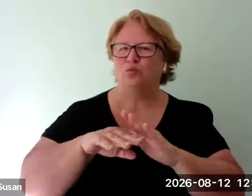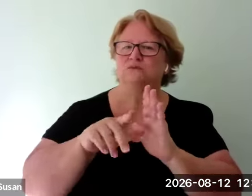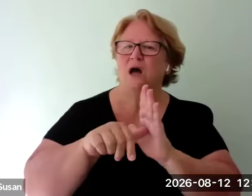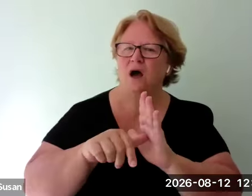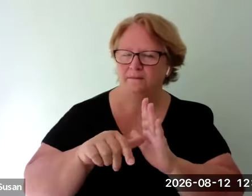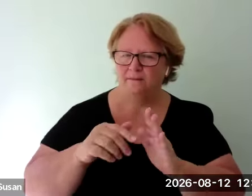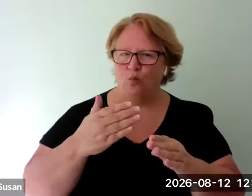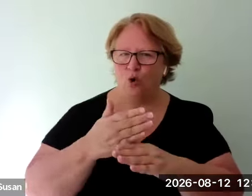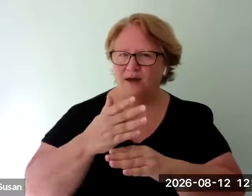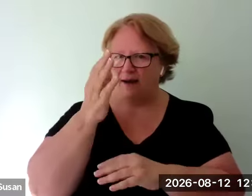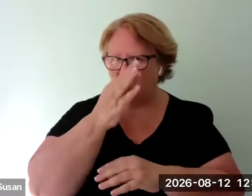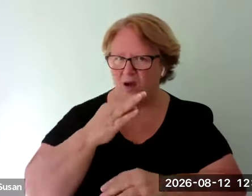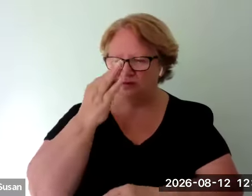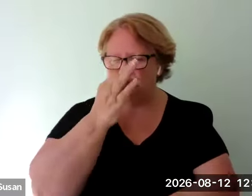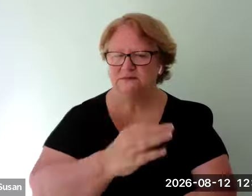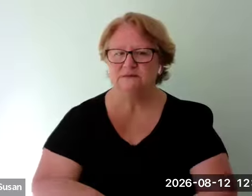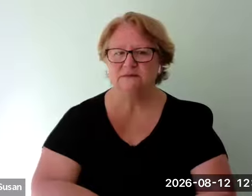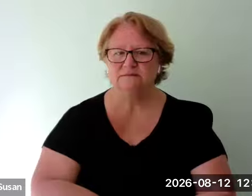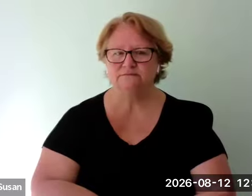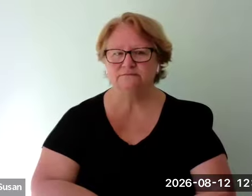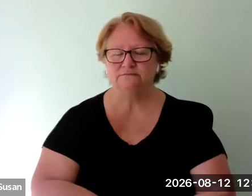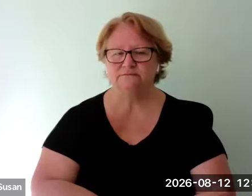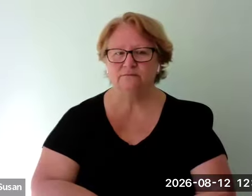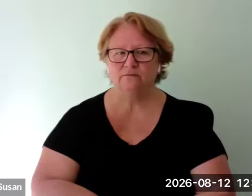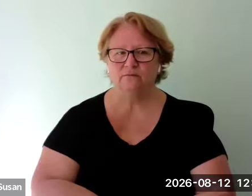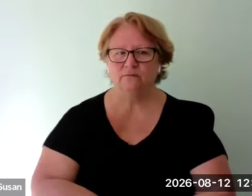quivalent hours. And so 0.5 FTE means half or 50% of